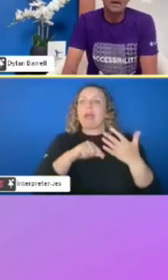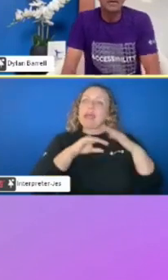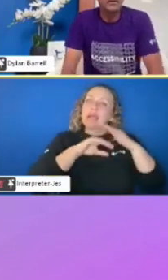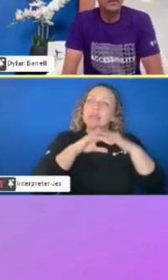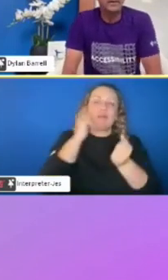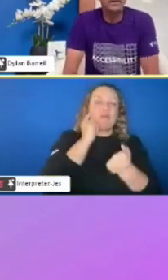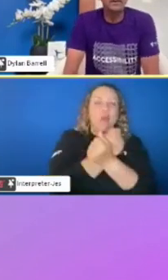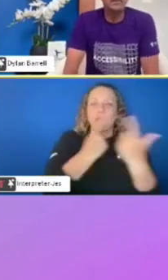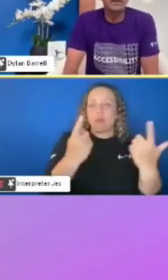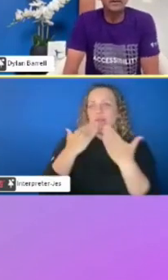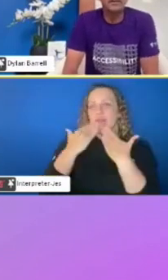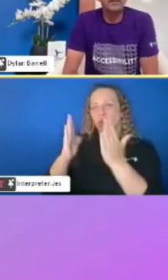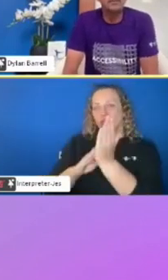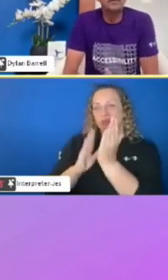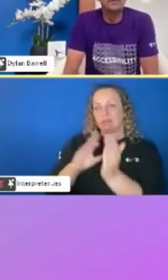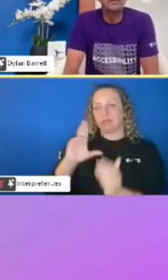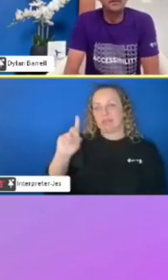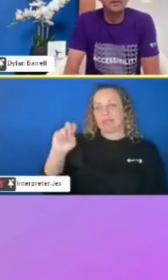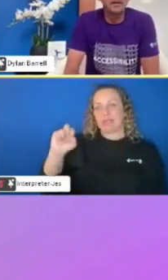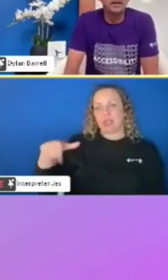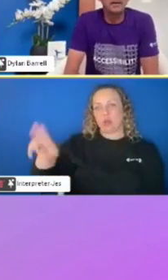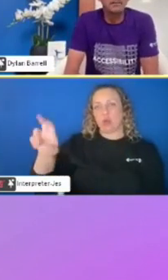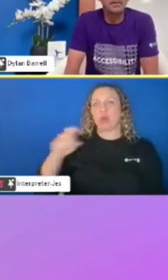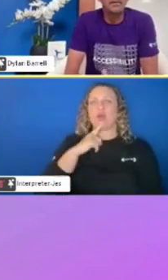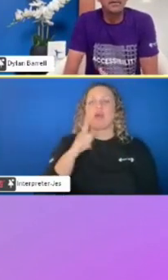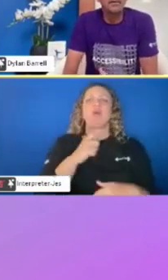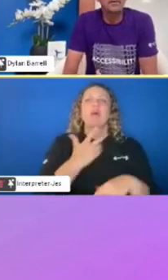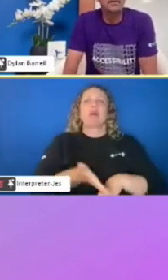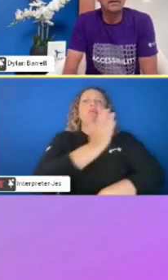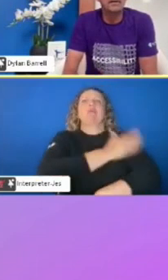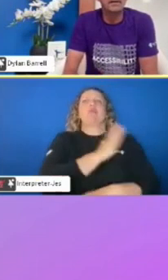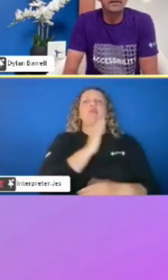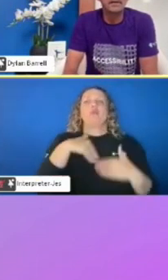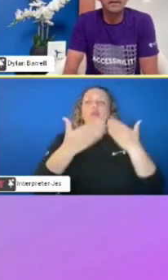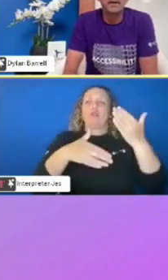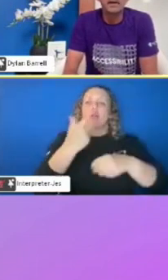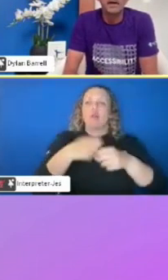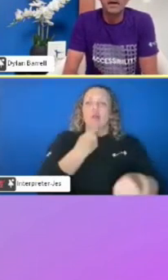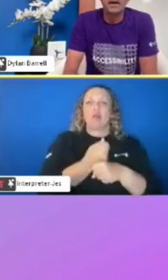We also made some significant improvements over the course of the year in the linter.